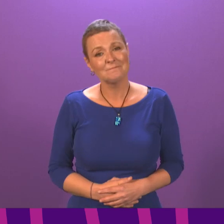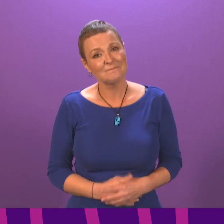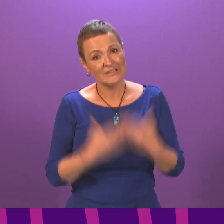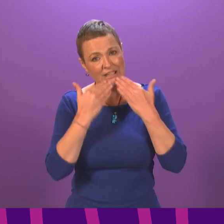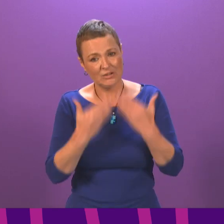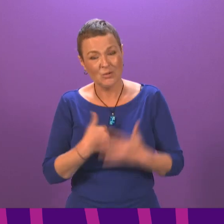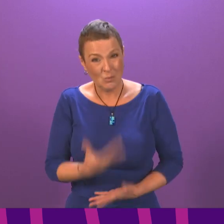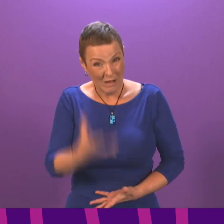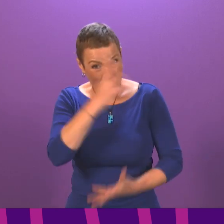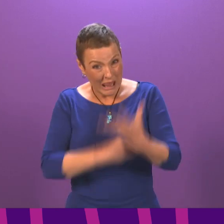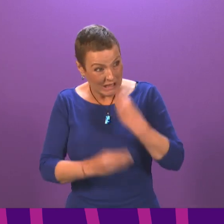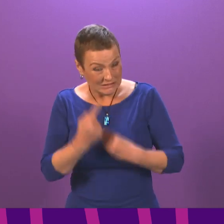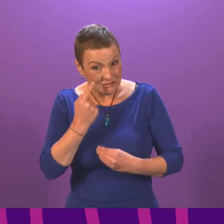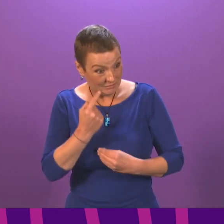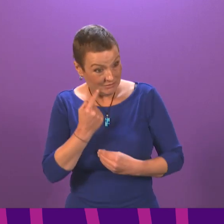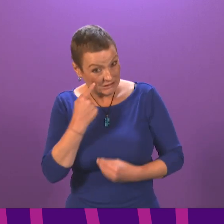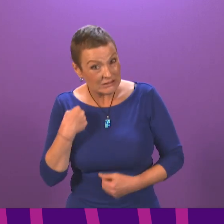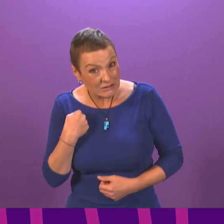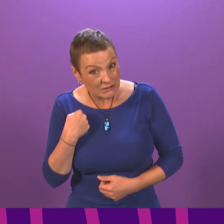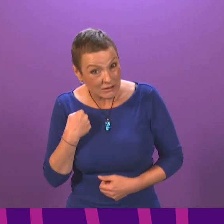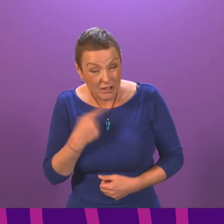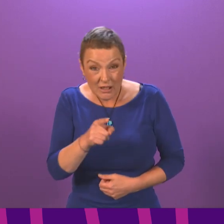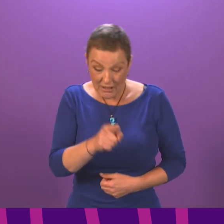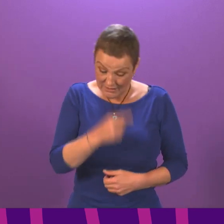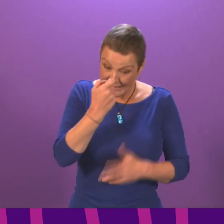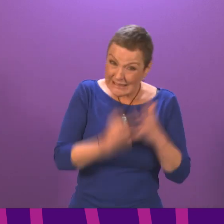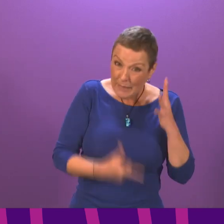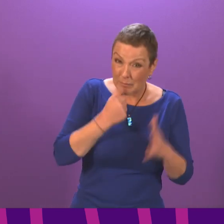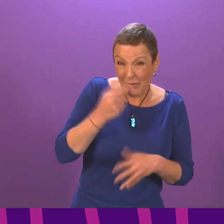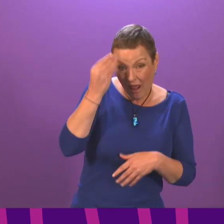learning disabled people will not be tested until next year—perhaps not until spring,